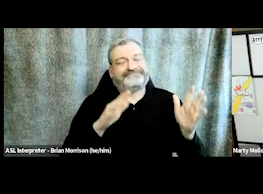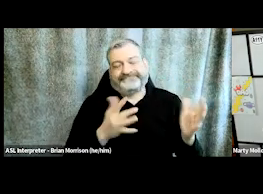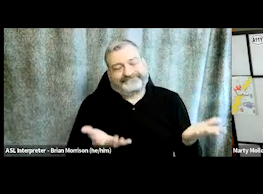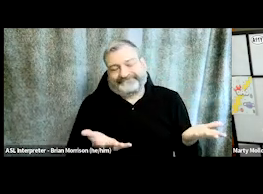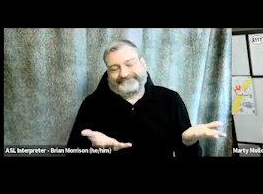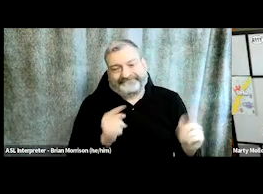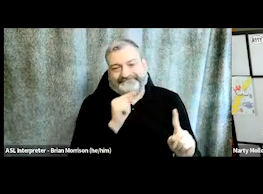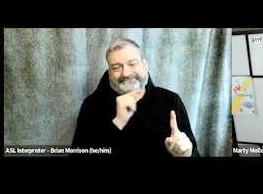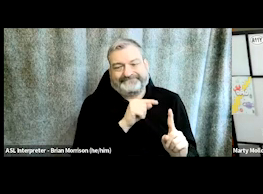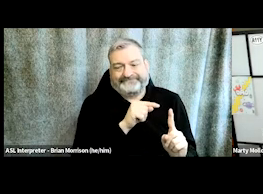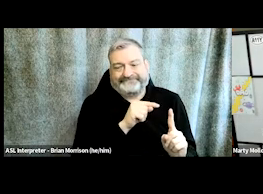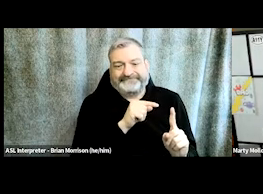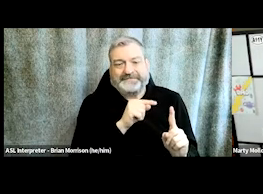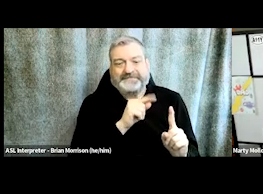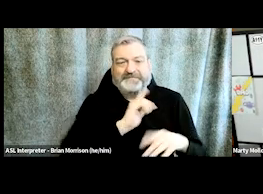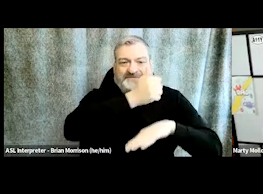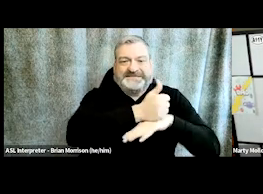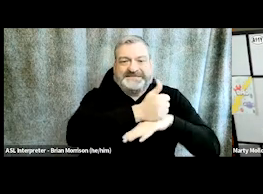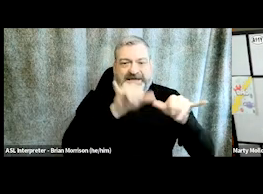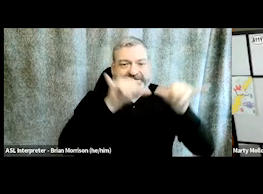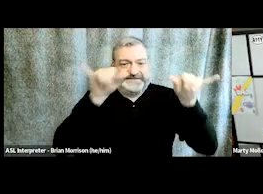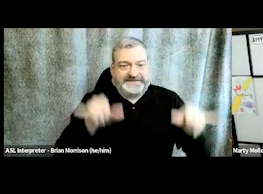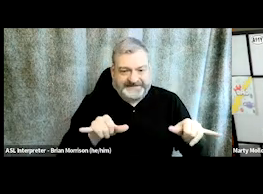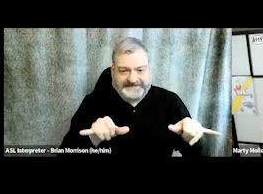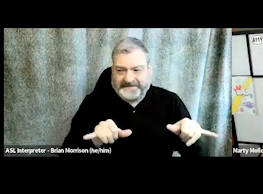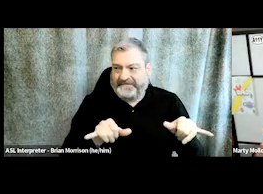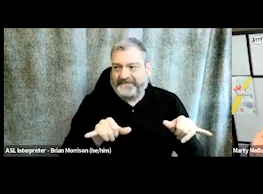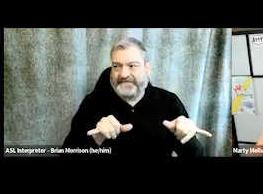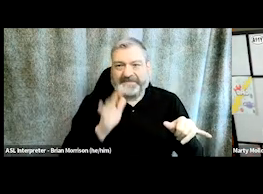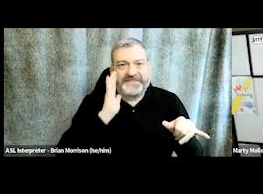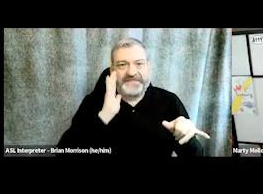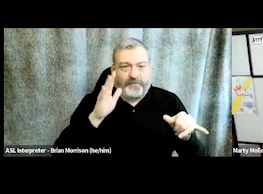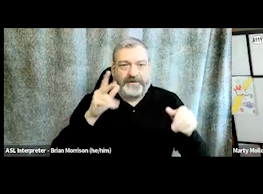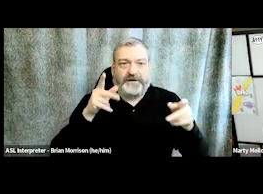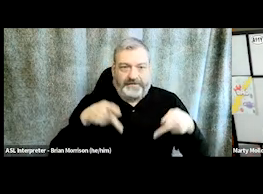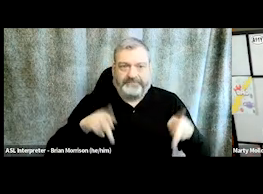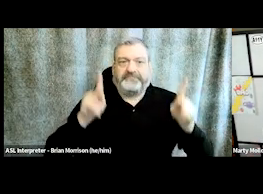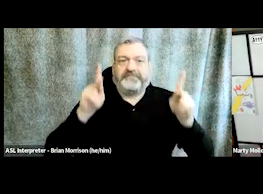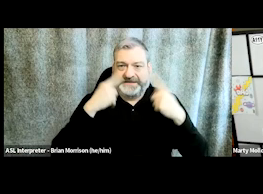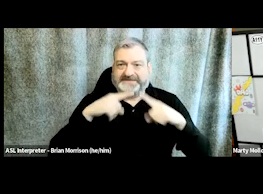you've created systems and workflows that will allow you to be successful. So as the slide continues,